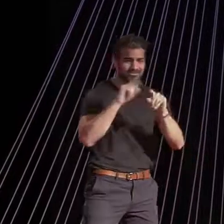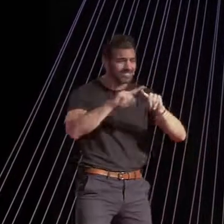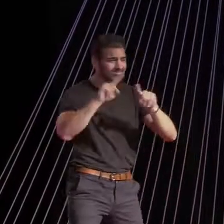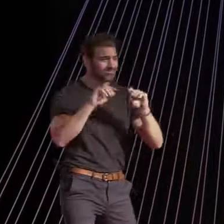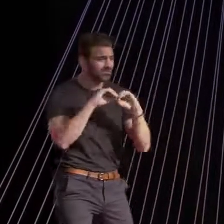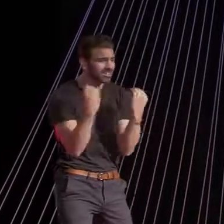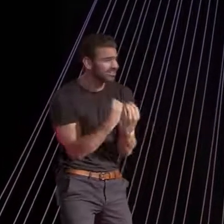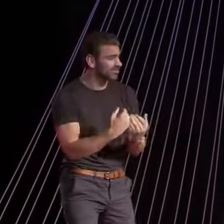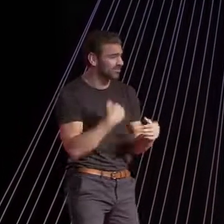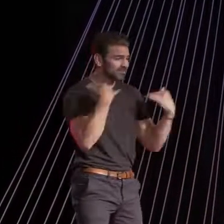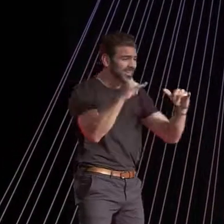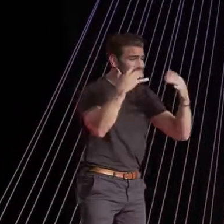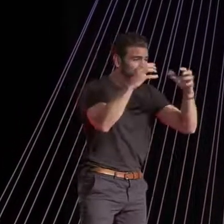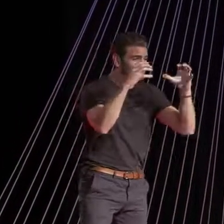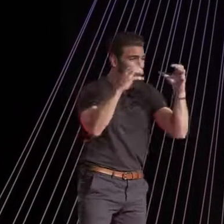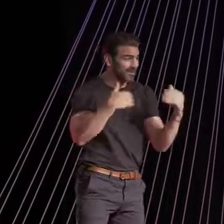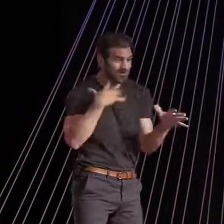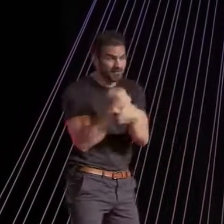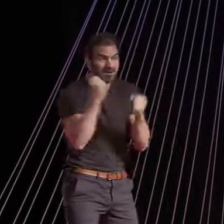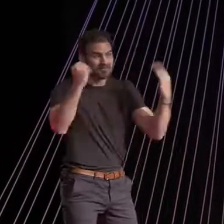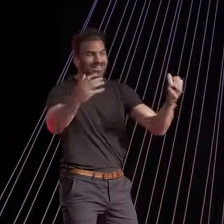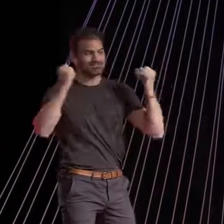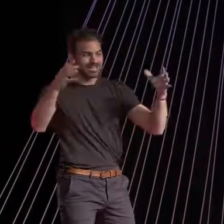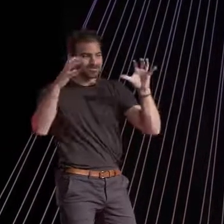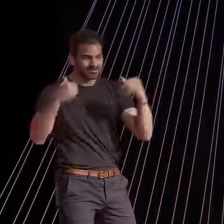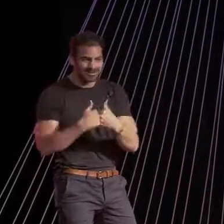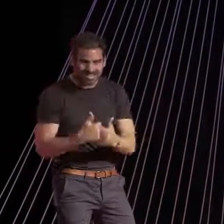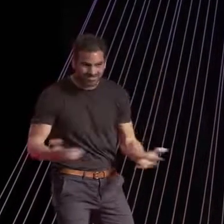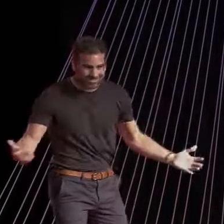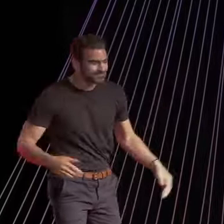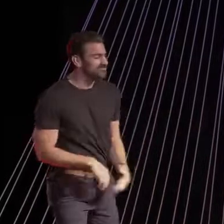joined a bunch of school organizations and got back on the basketball team where i helped win